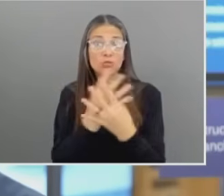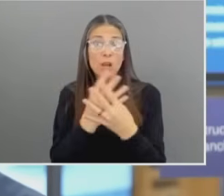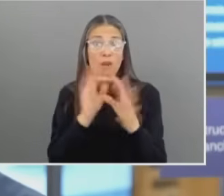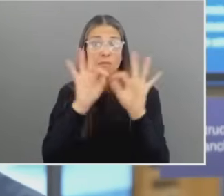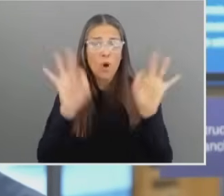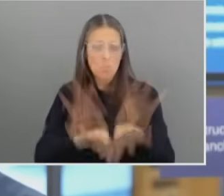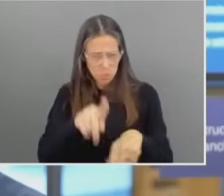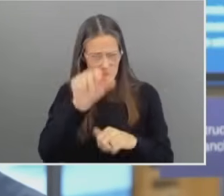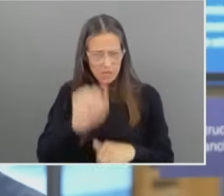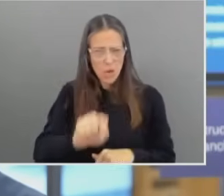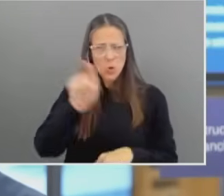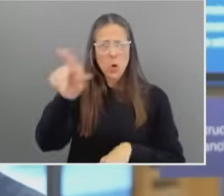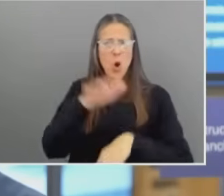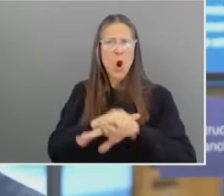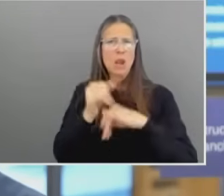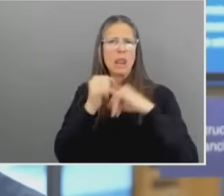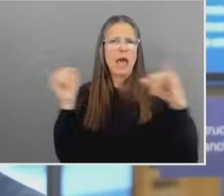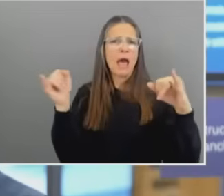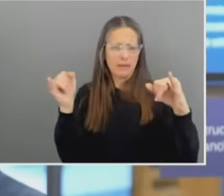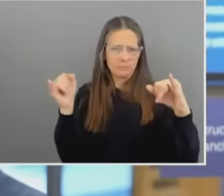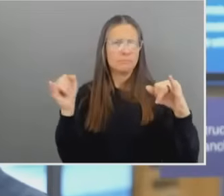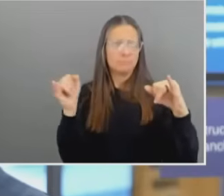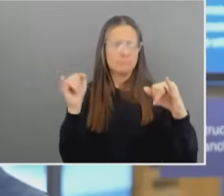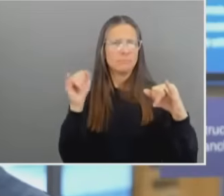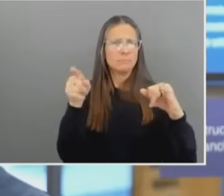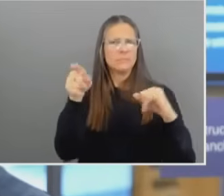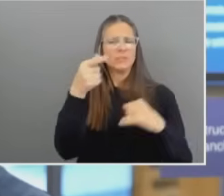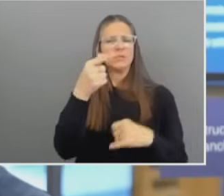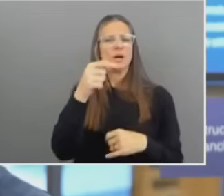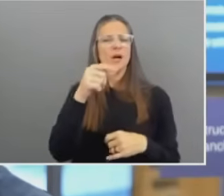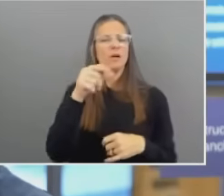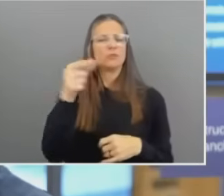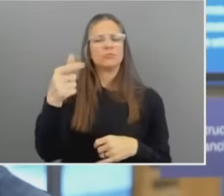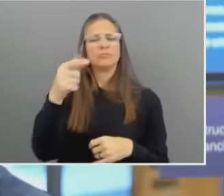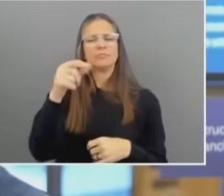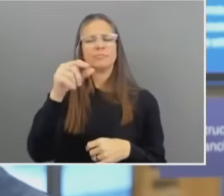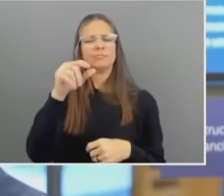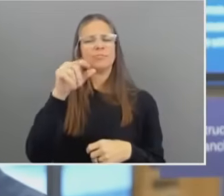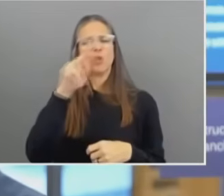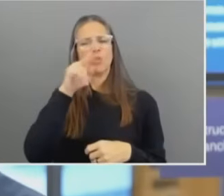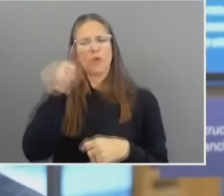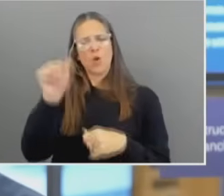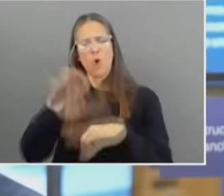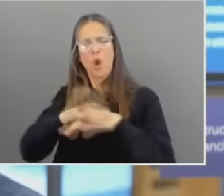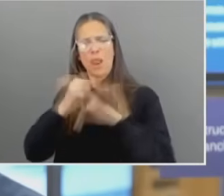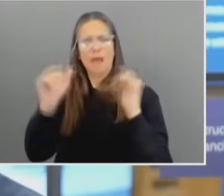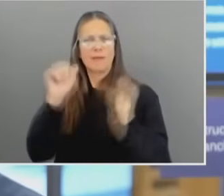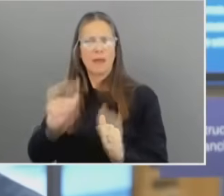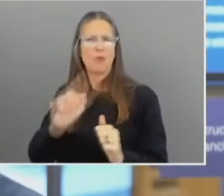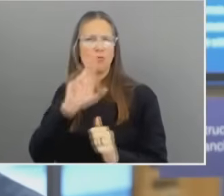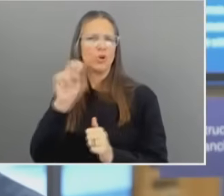REMEMBER, WITH A COMPLETED VISION SCREENING FORM, YOU CAN STILL RENEW ONLINE.